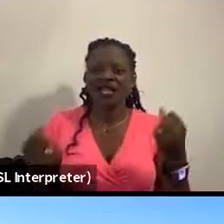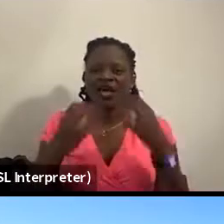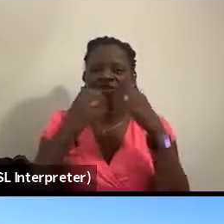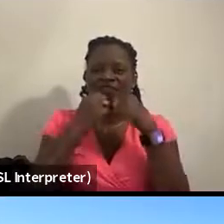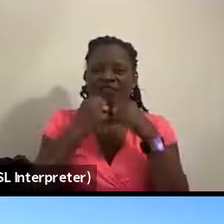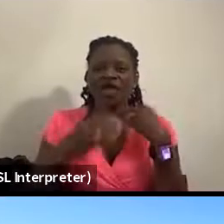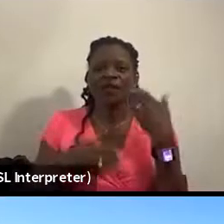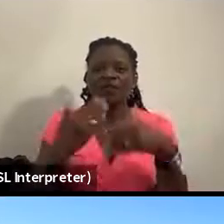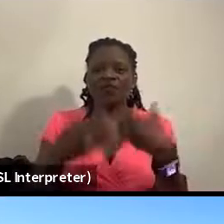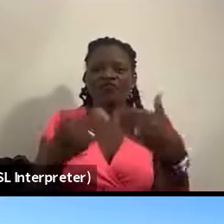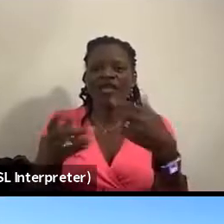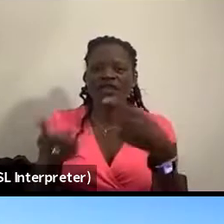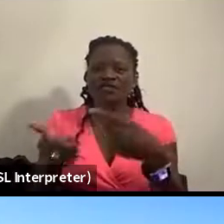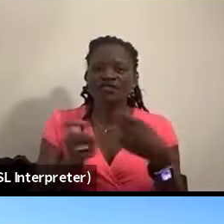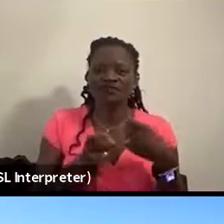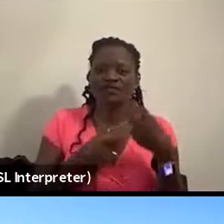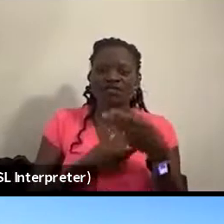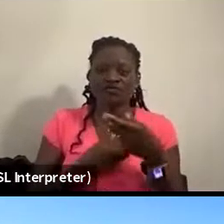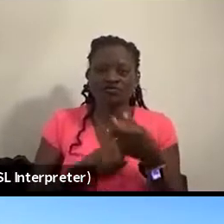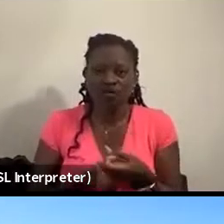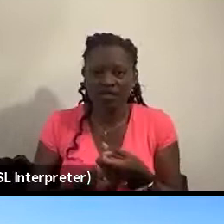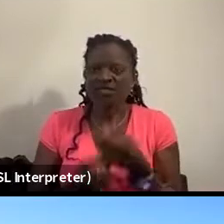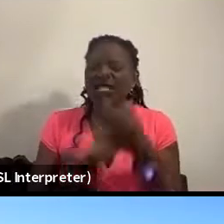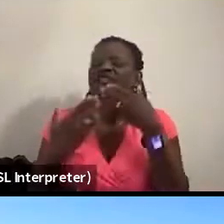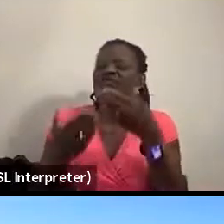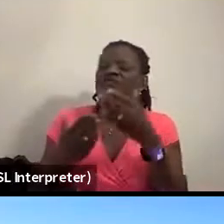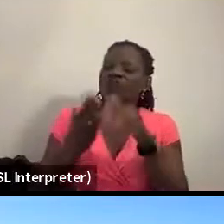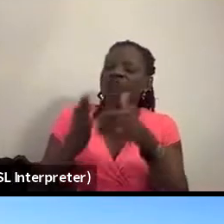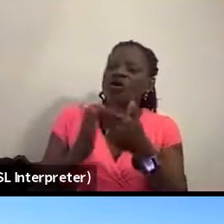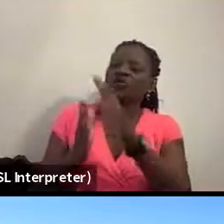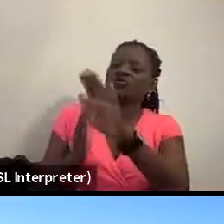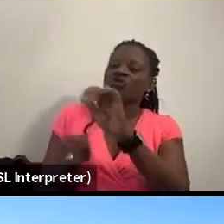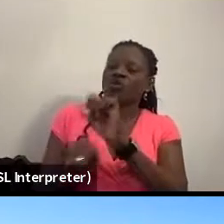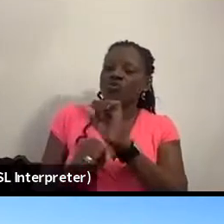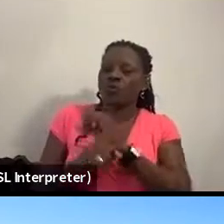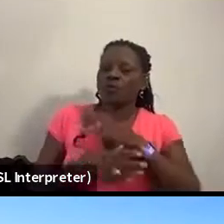Thank you for all your work and thank you for being here with us today. Very much appreciated.